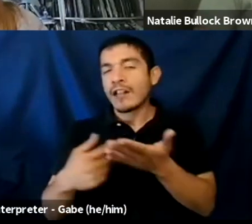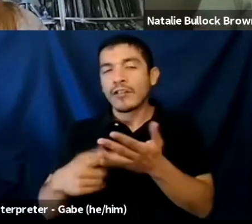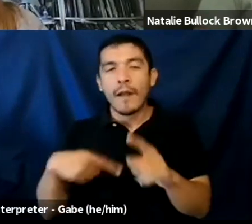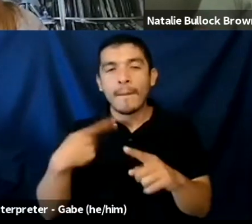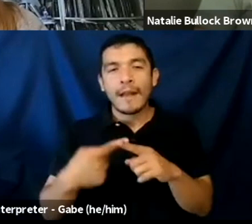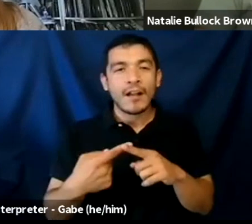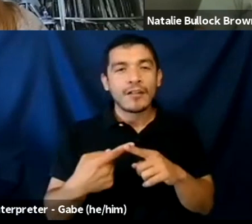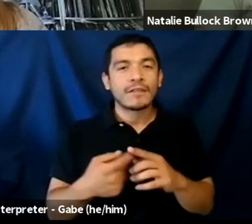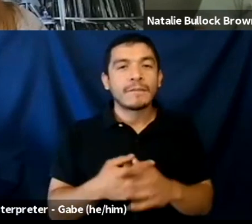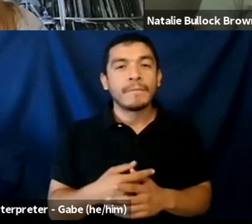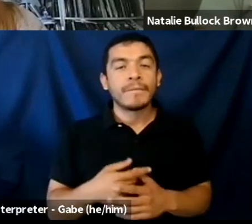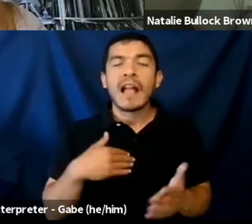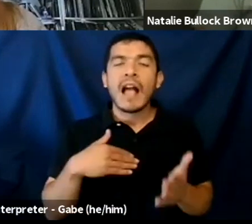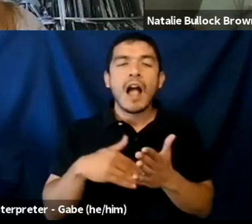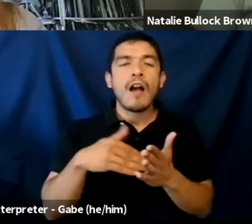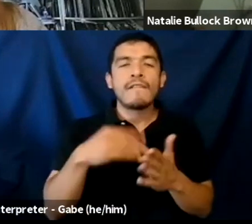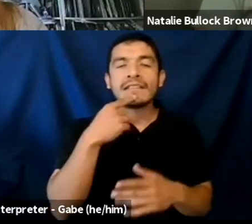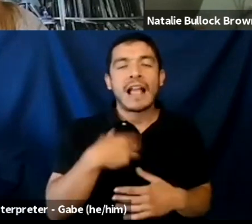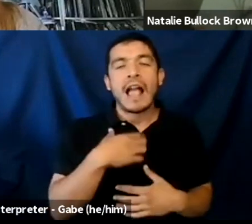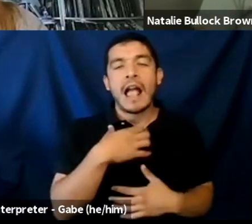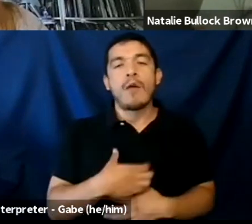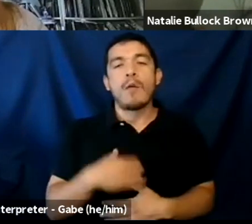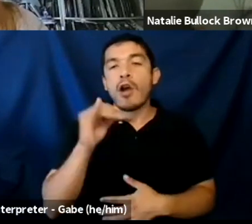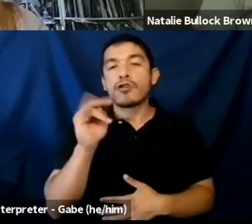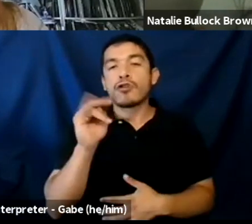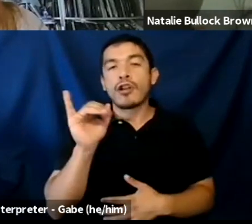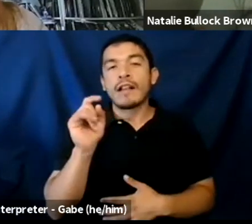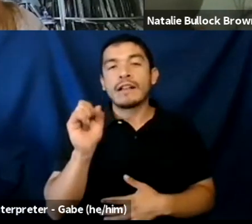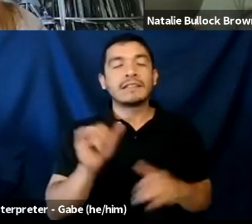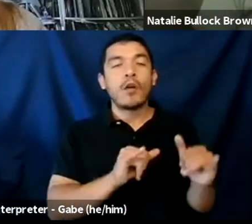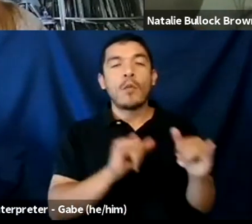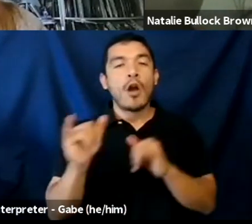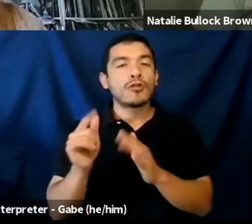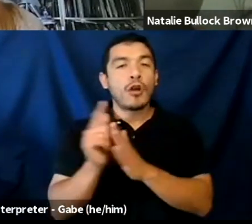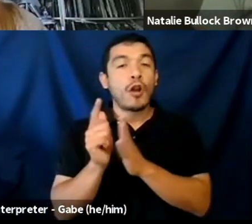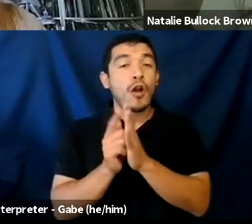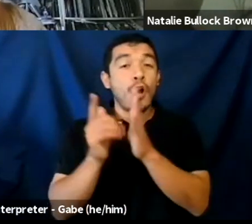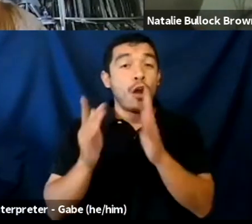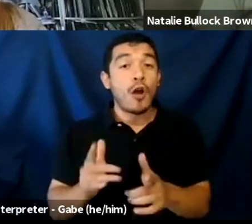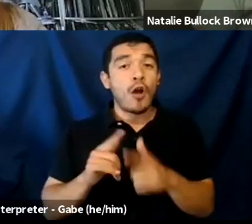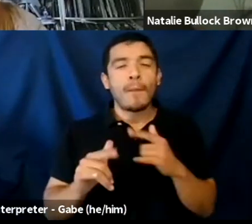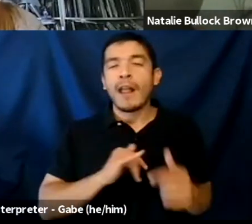I've often said I wish journalists we were also attorneys, but I also wish we were also psychologists.